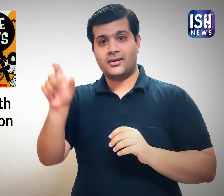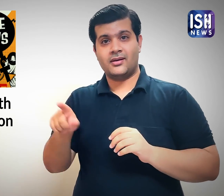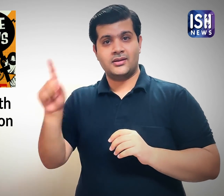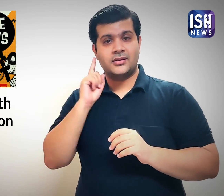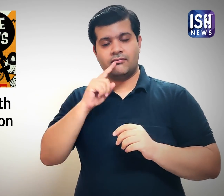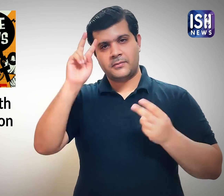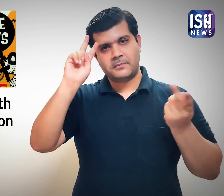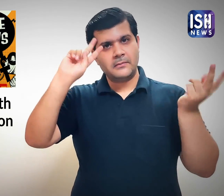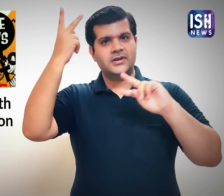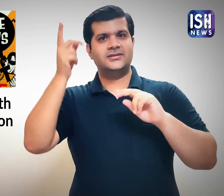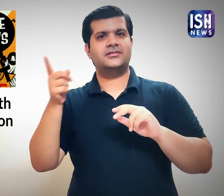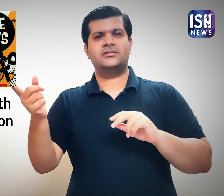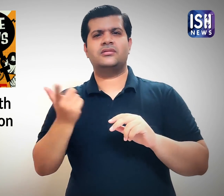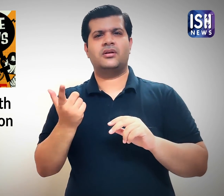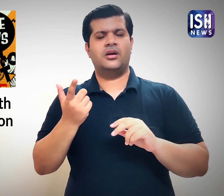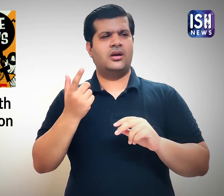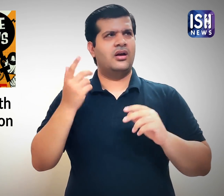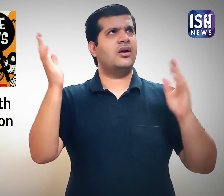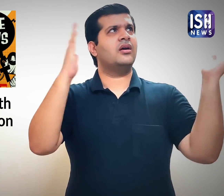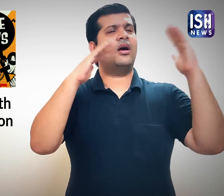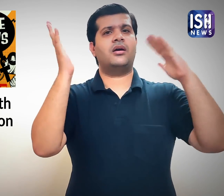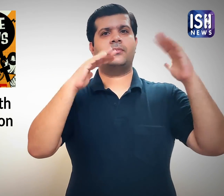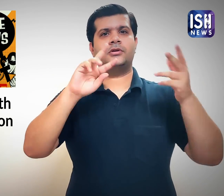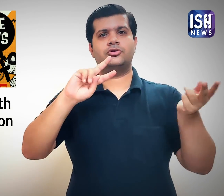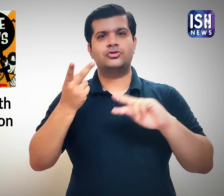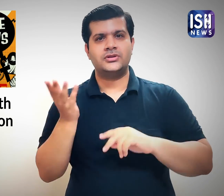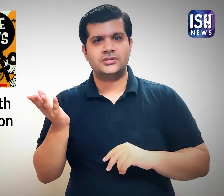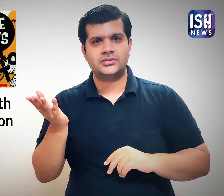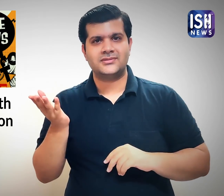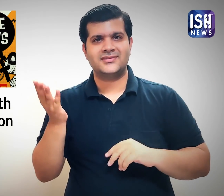The Deaf person misunderstood his symptoms, which were due to a change in weather.